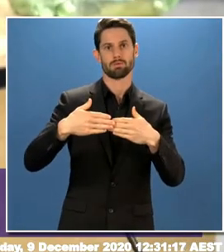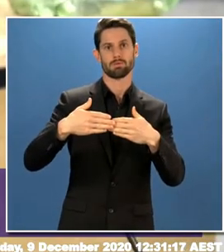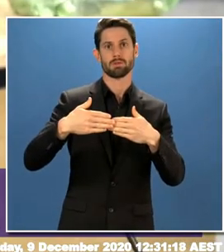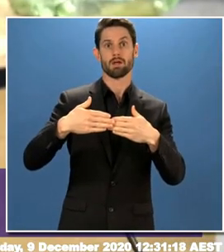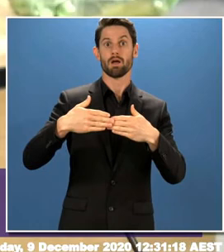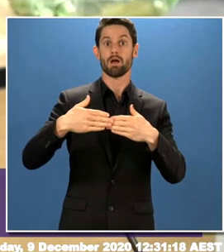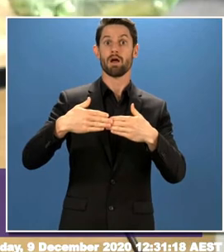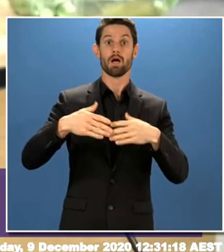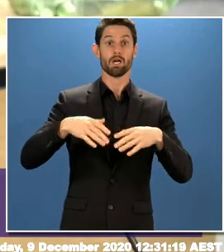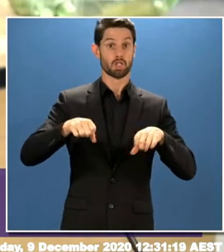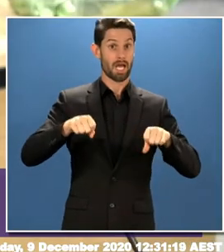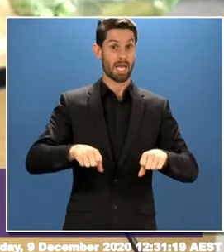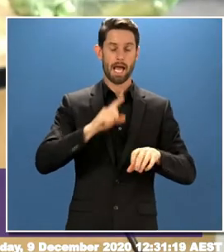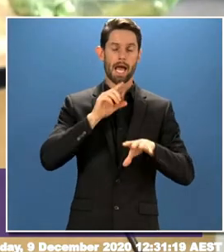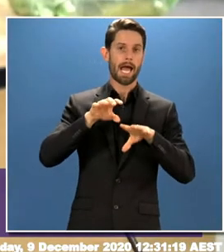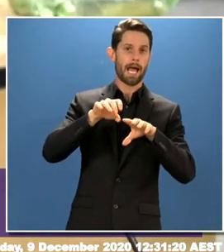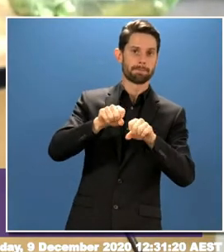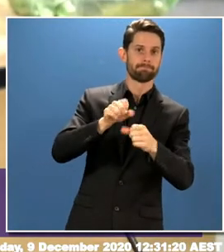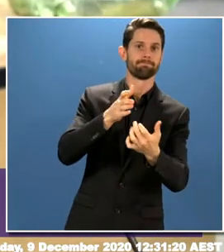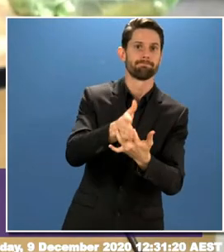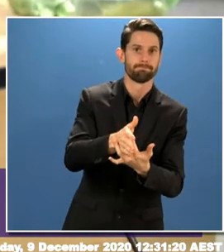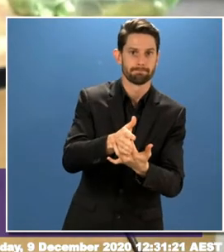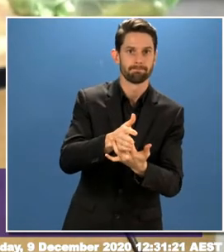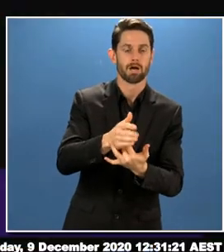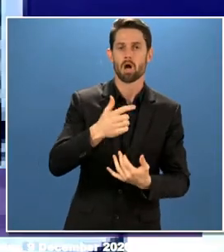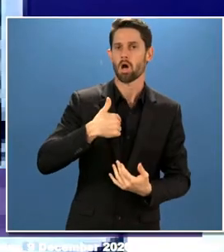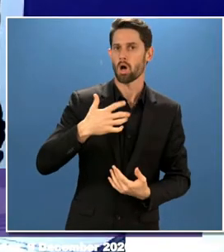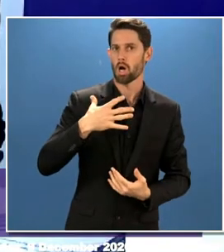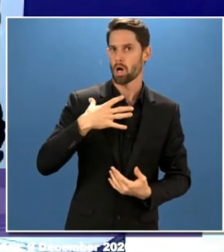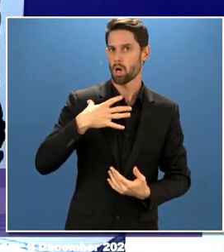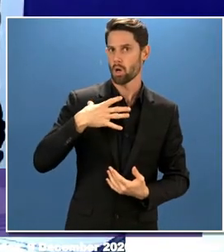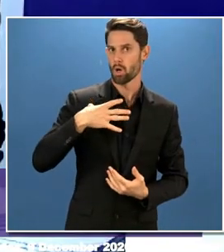Sorry, just before we do that, perhaps I could ask, while we're still in